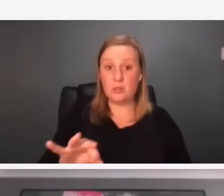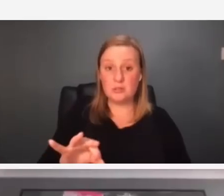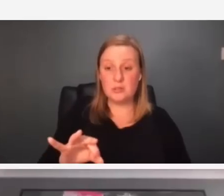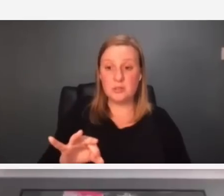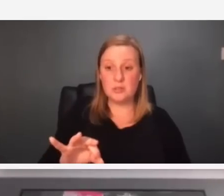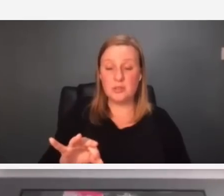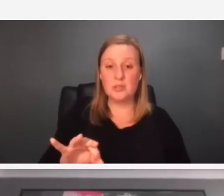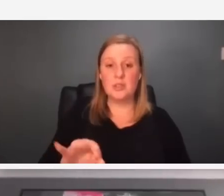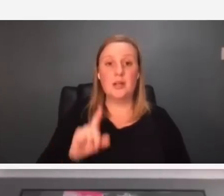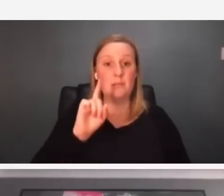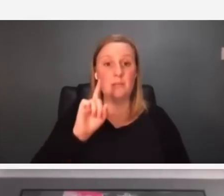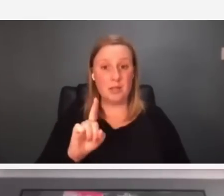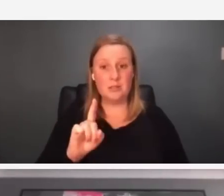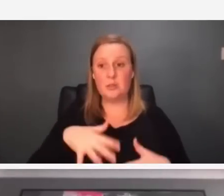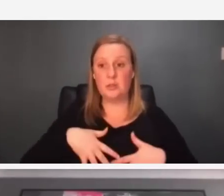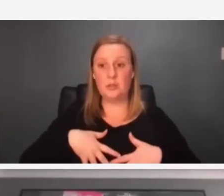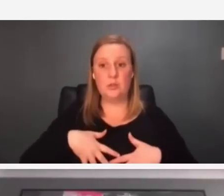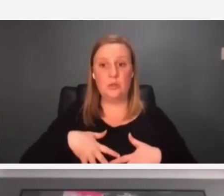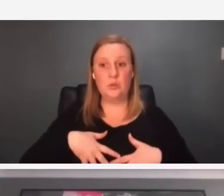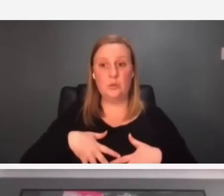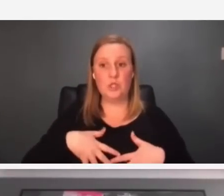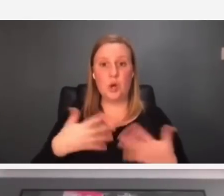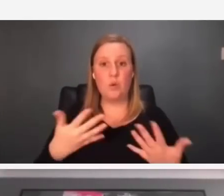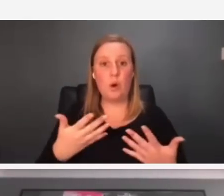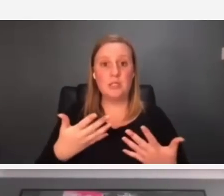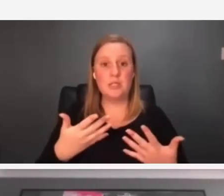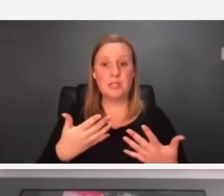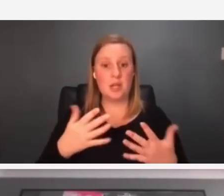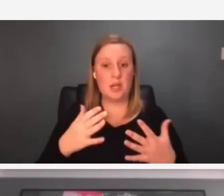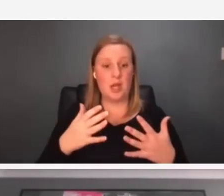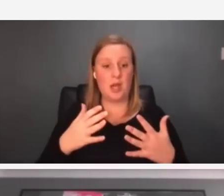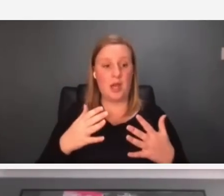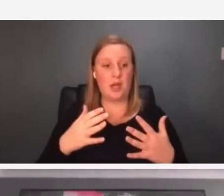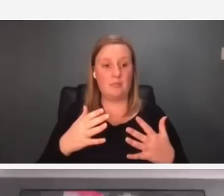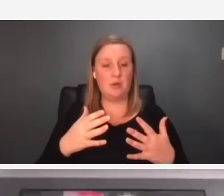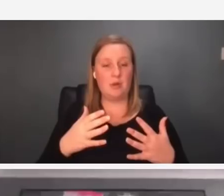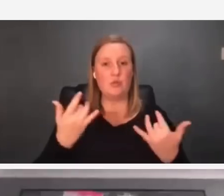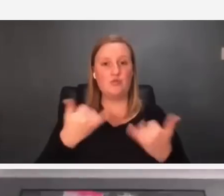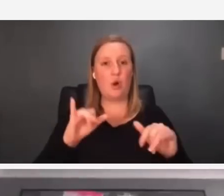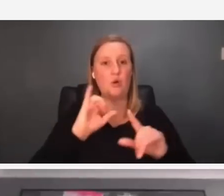We don't want to create unintended consequences for providers and also for those accessing services